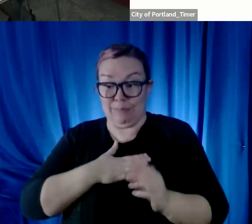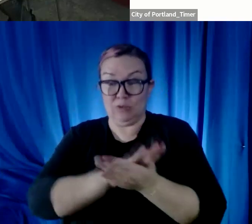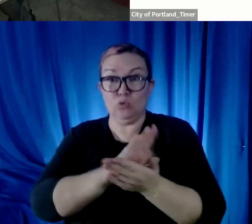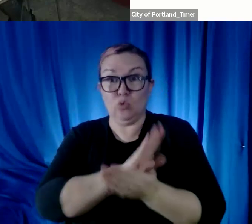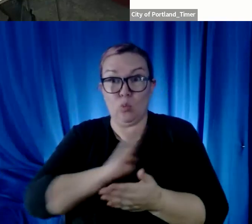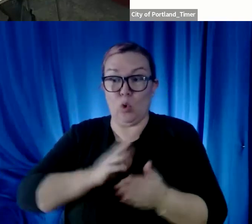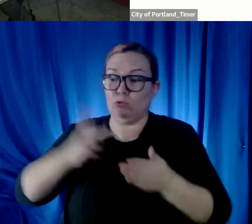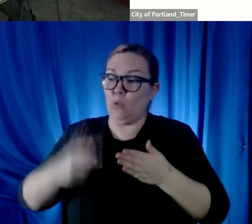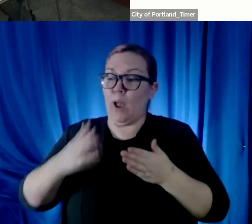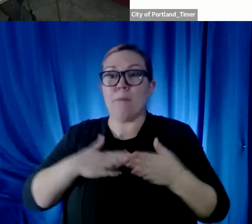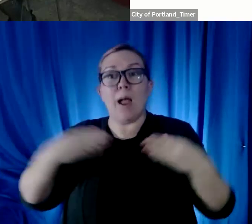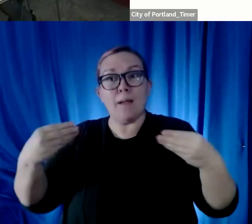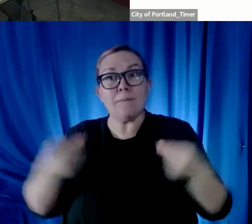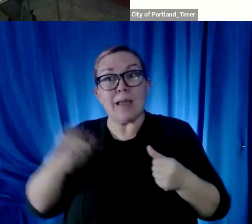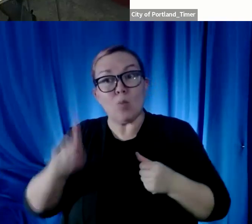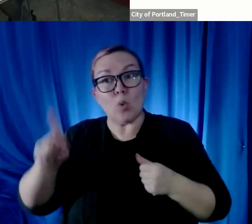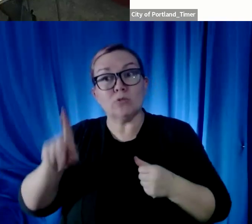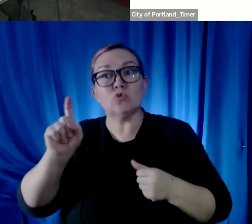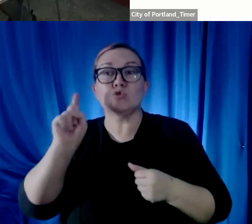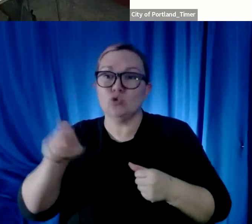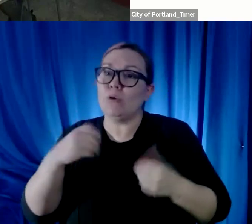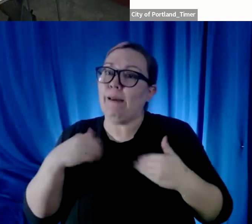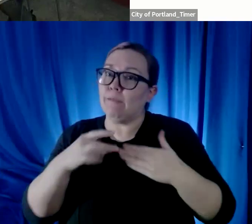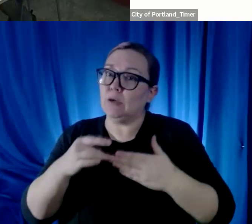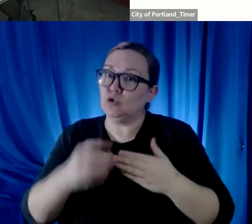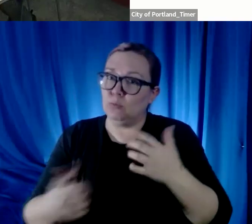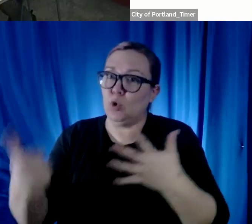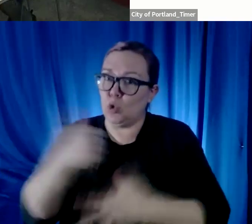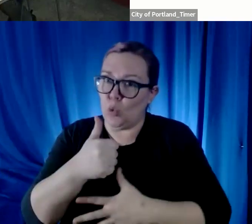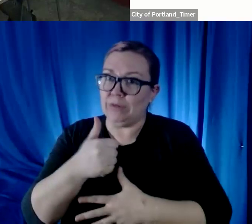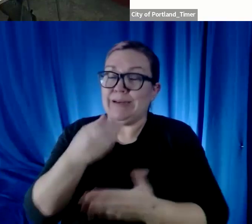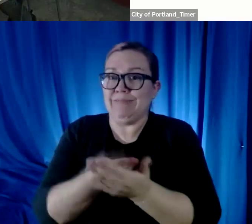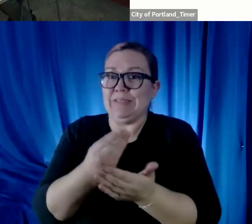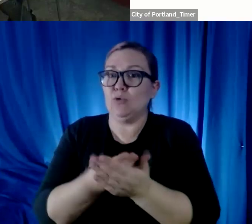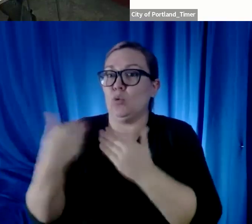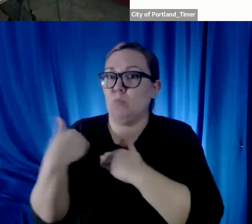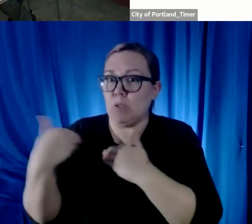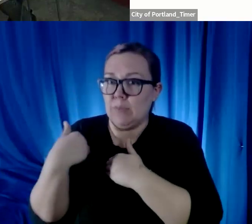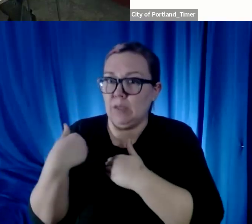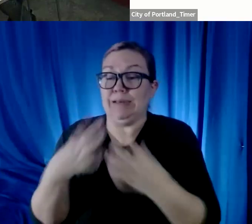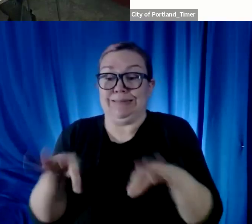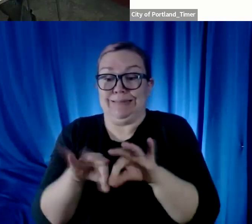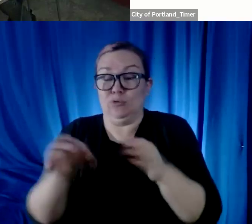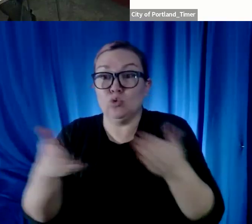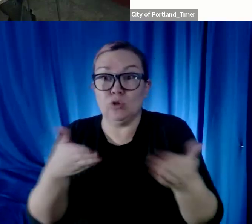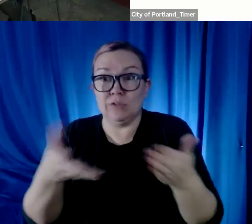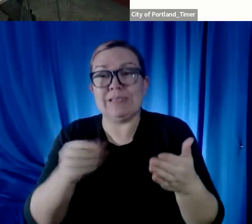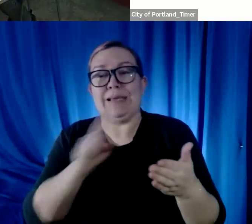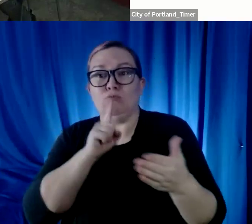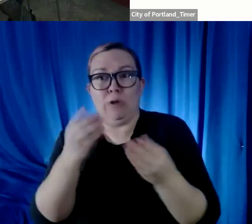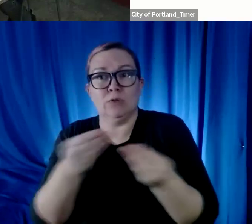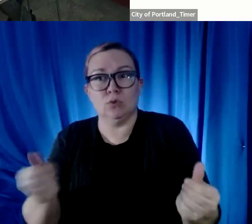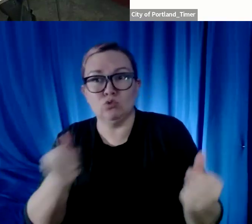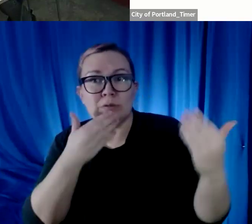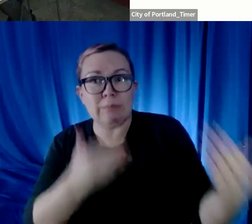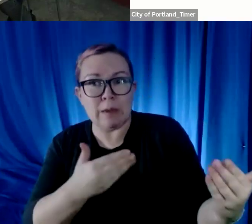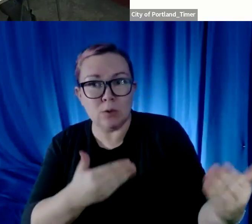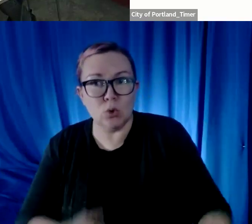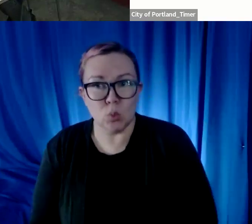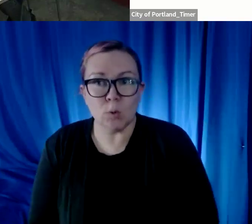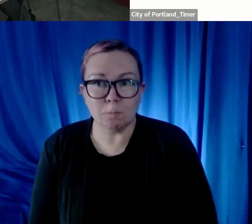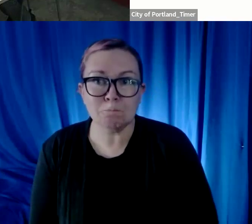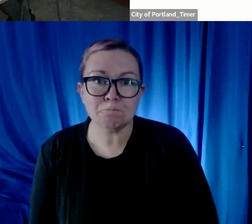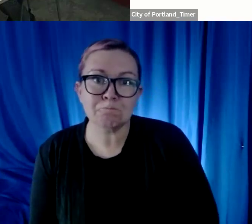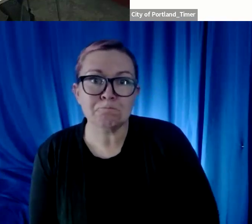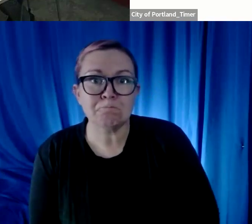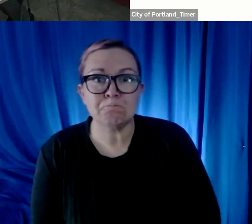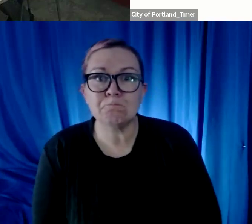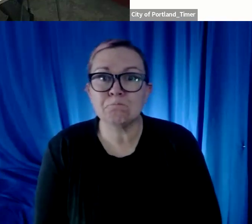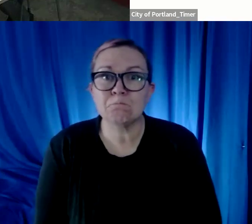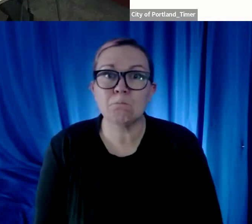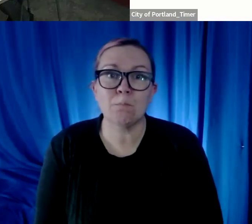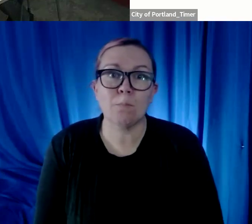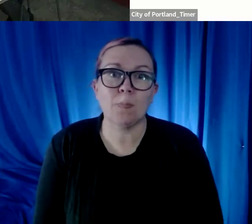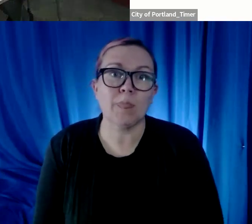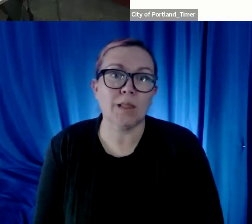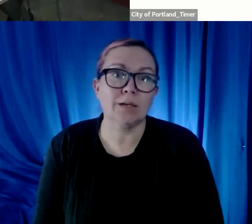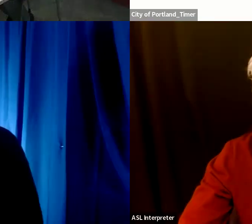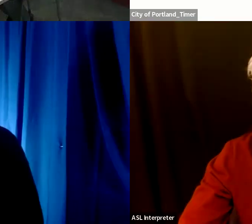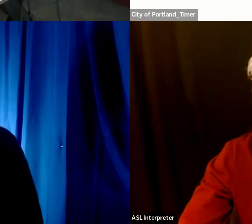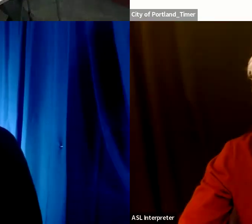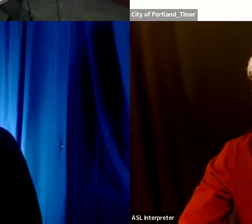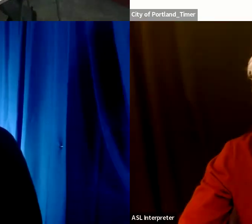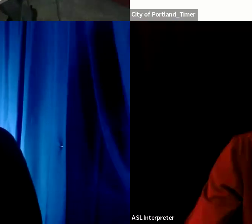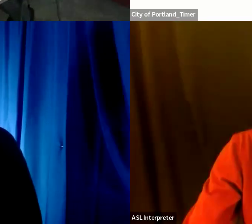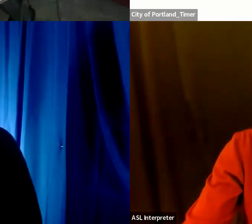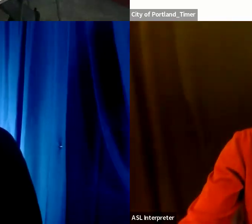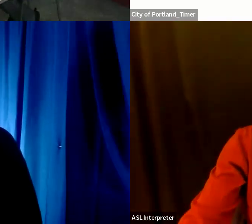Portlanders deserve leadership that prioritizes fiscal responsibility, essential services, and real solutions. Thank you.